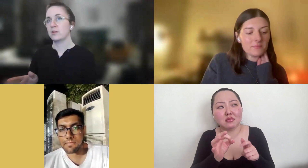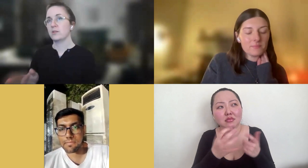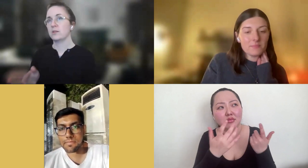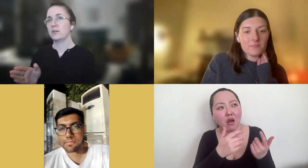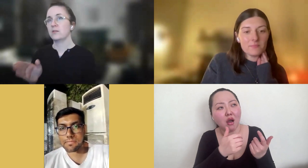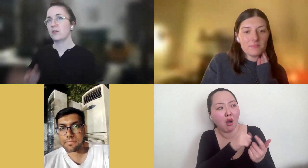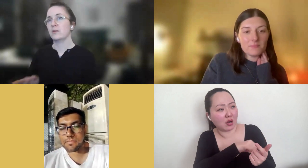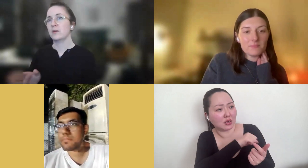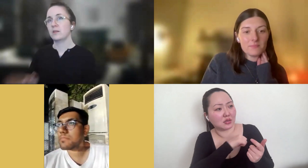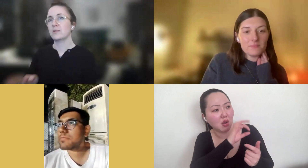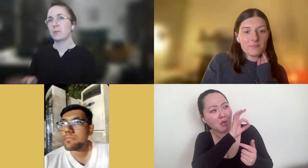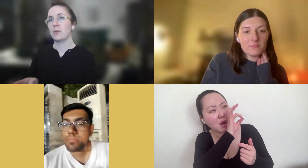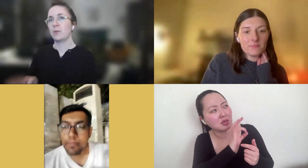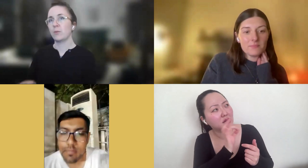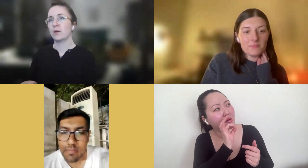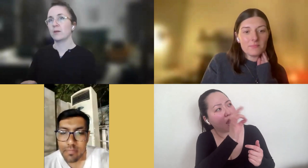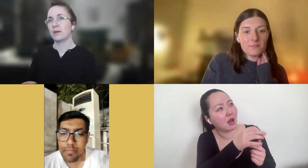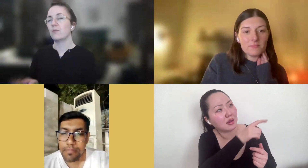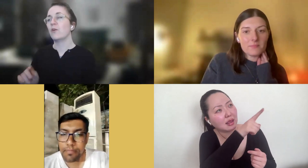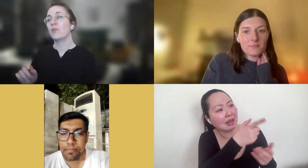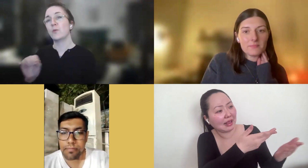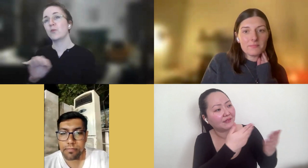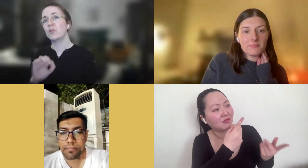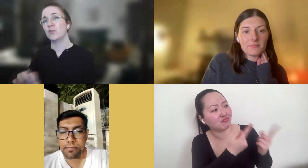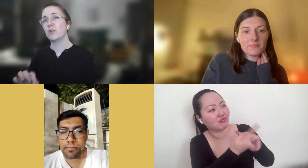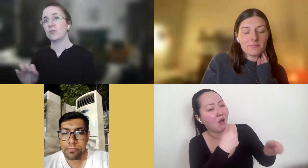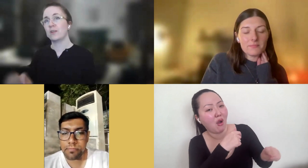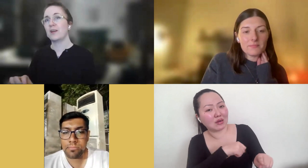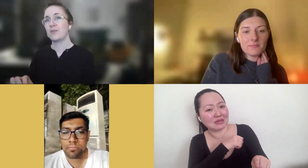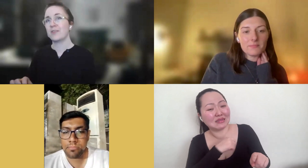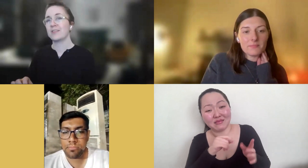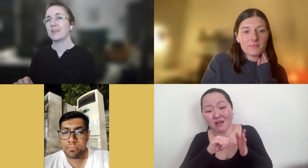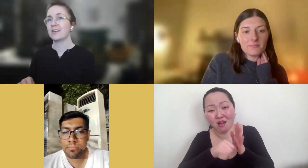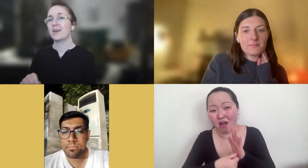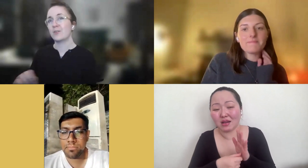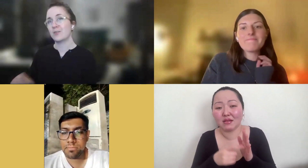organisation and see if there is disabled people who work there. First of all find a